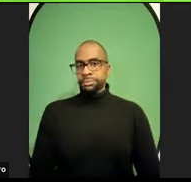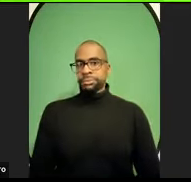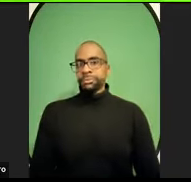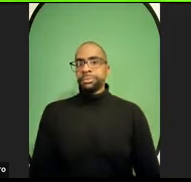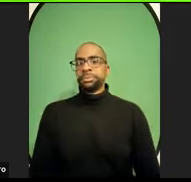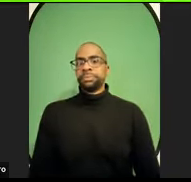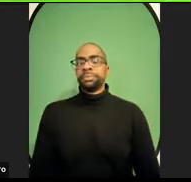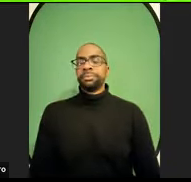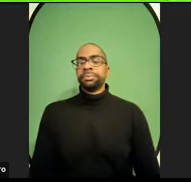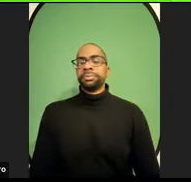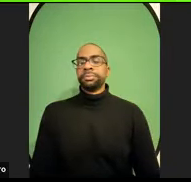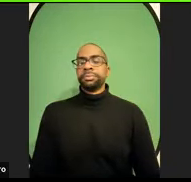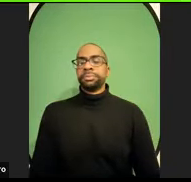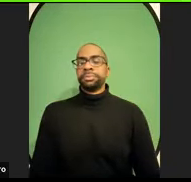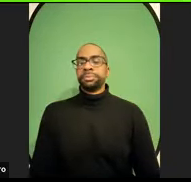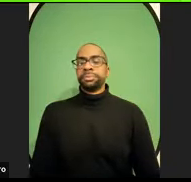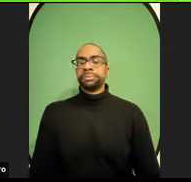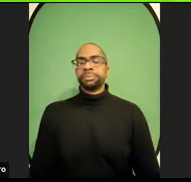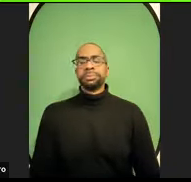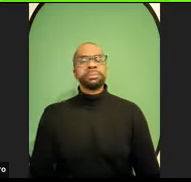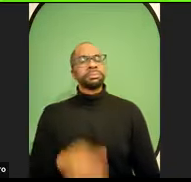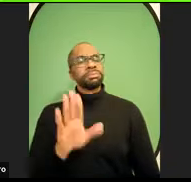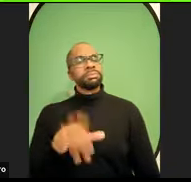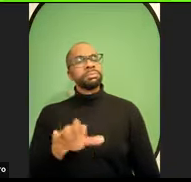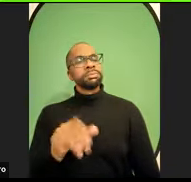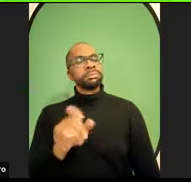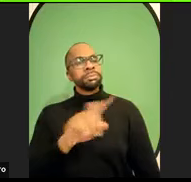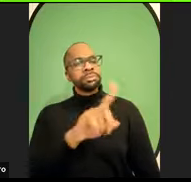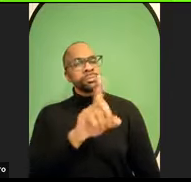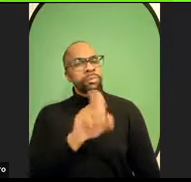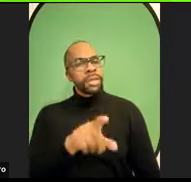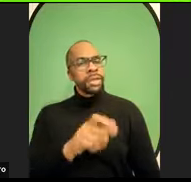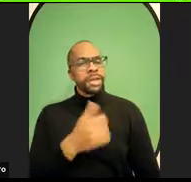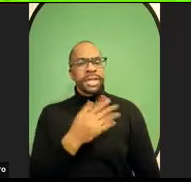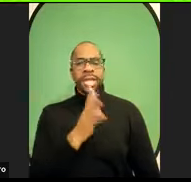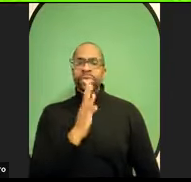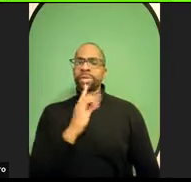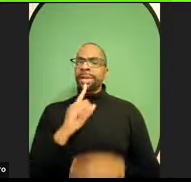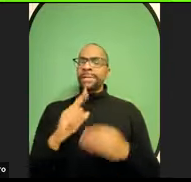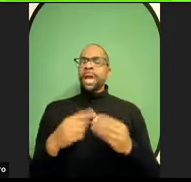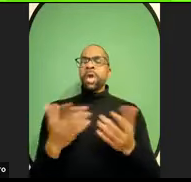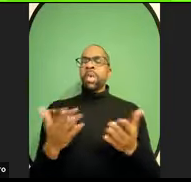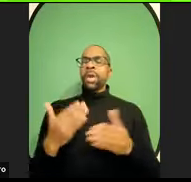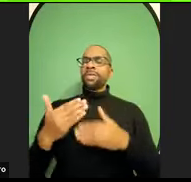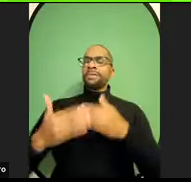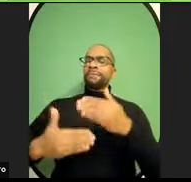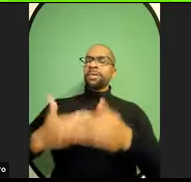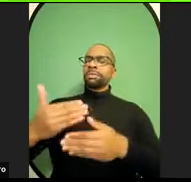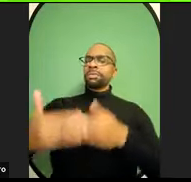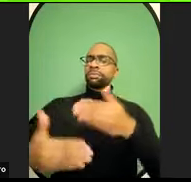person education. cation was I'm just wondering, can you talk was I'm just wondering, can you talk a little bit about what is